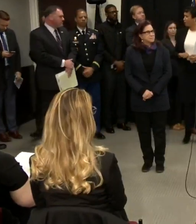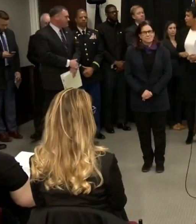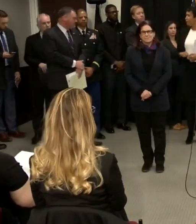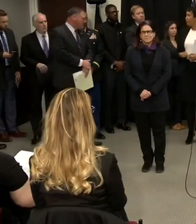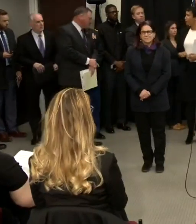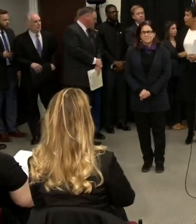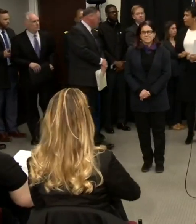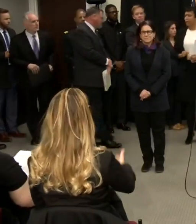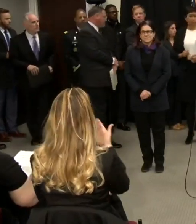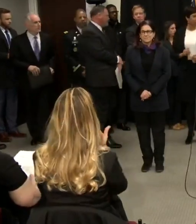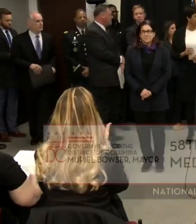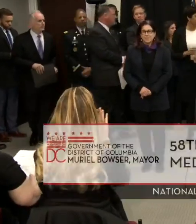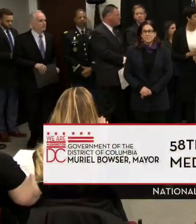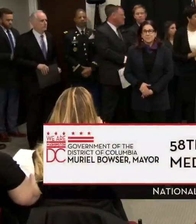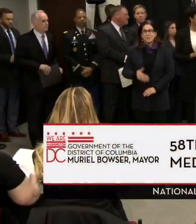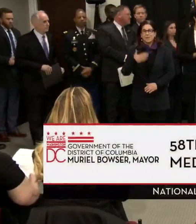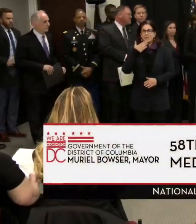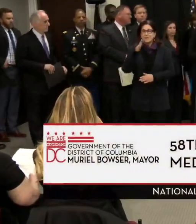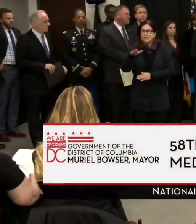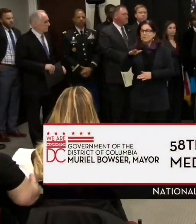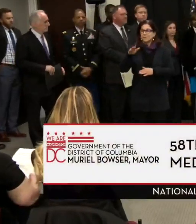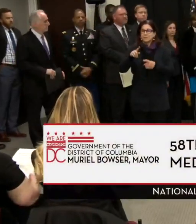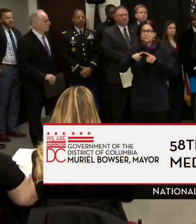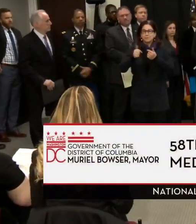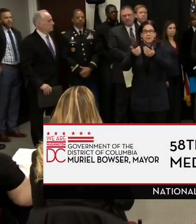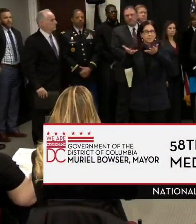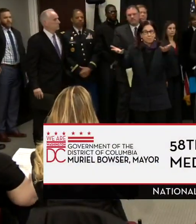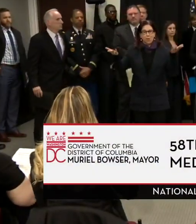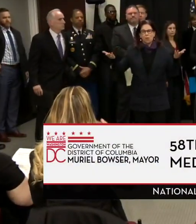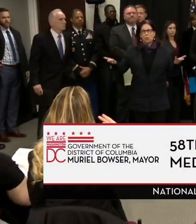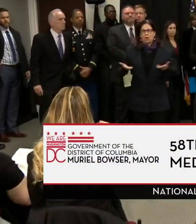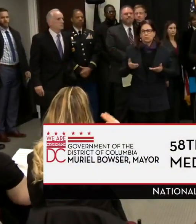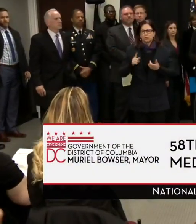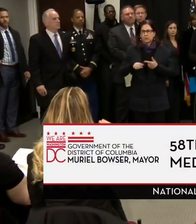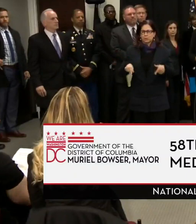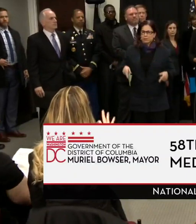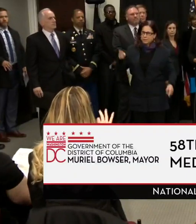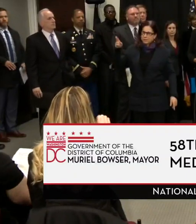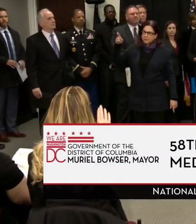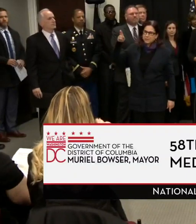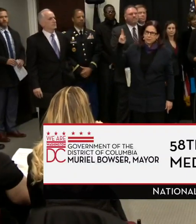WELL, GOOD AFTERNOON AND WELCOME TO HISTORIC FT. MCNAIR.